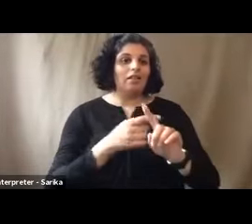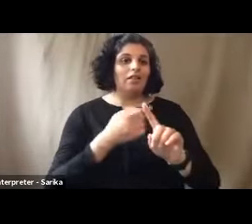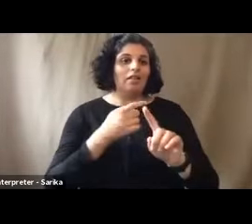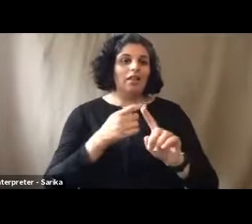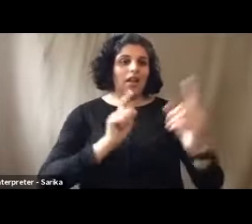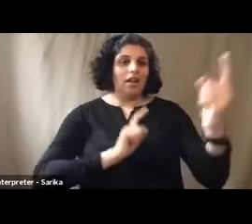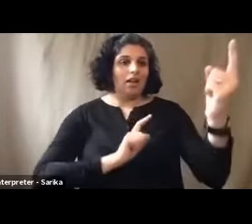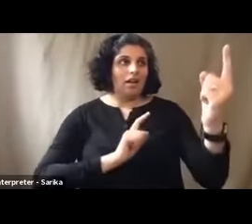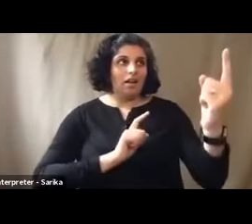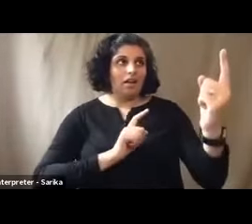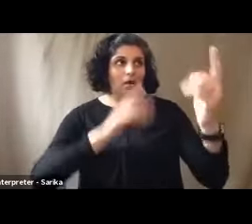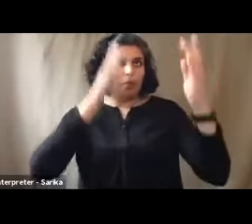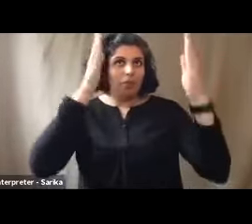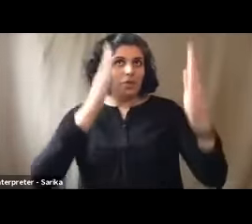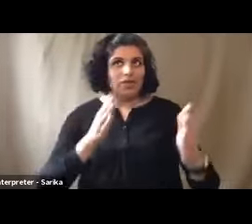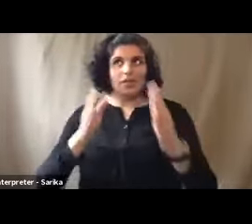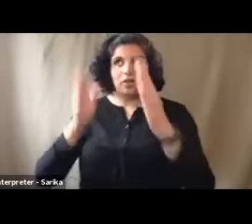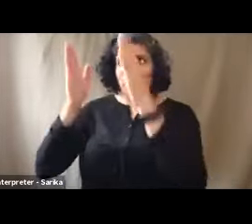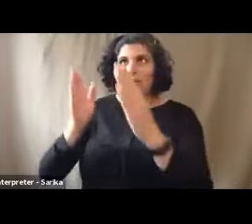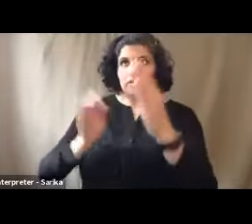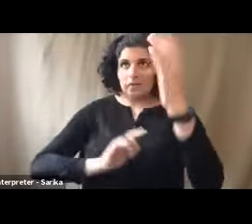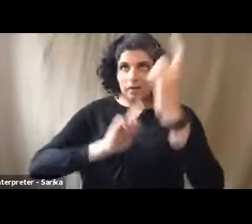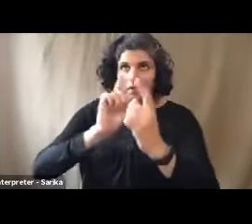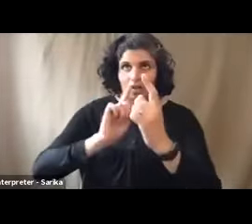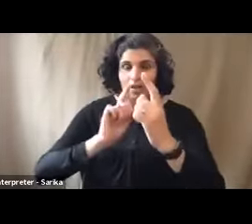same dog that they’re petting.